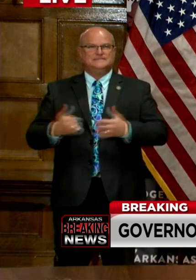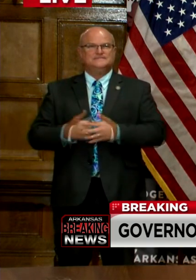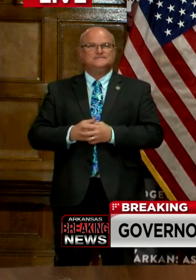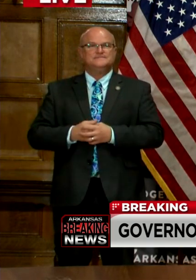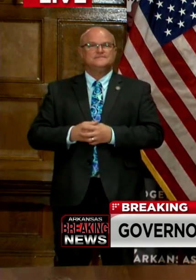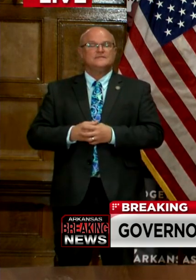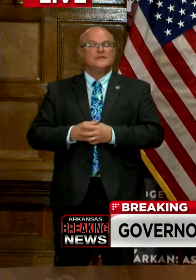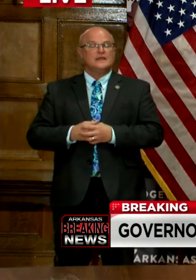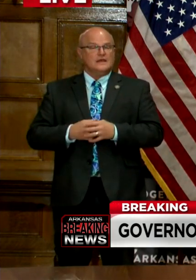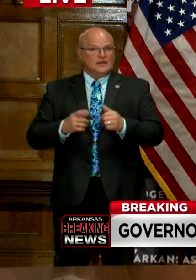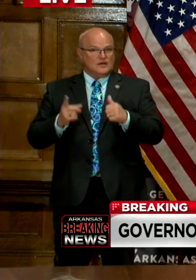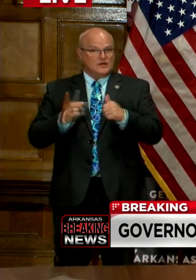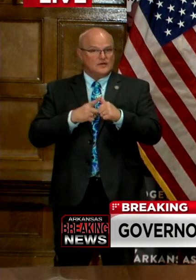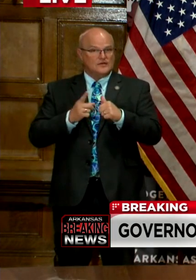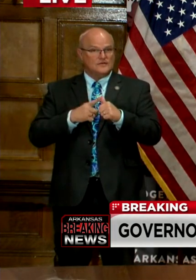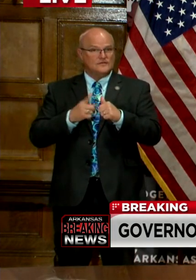BOARD AND HAVE A RELEVANT ANNOUNCEMENT TO MAKE THAT IN REGARD.